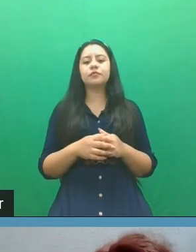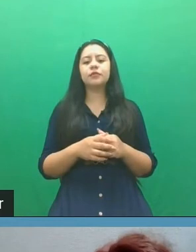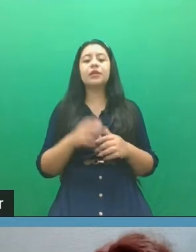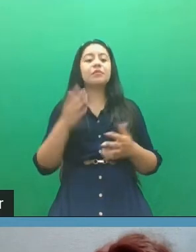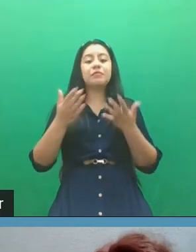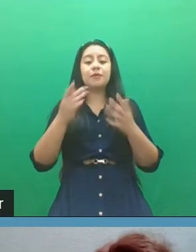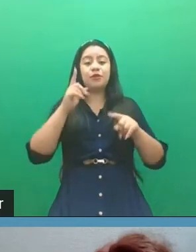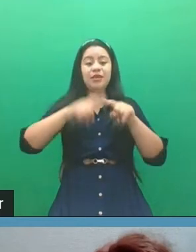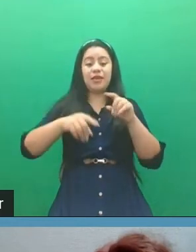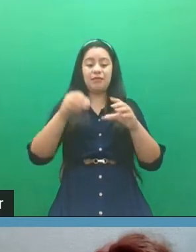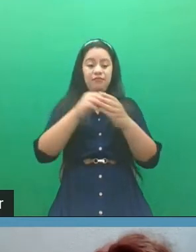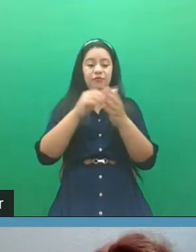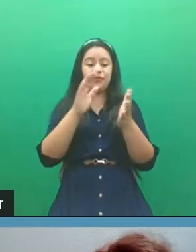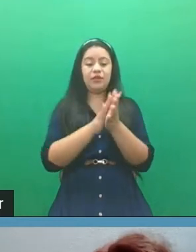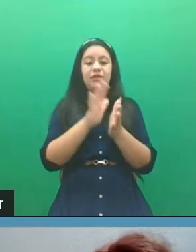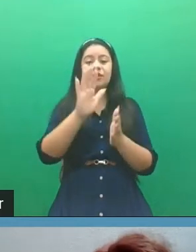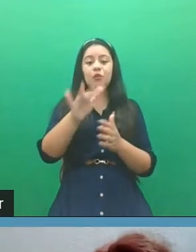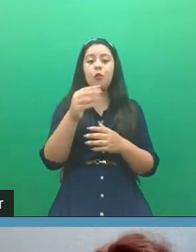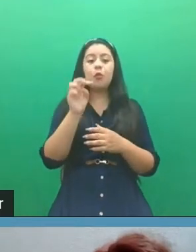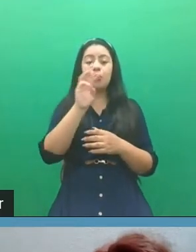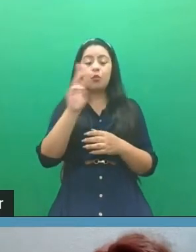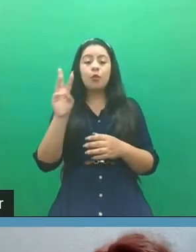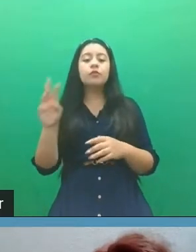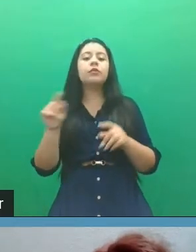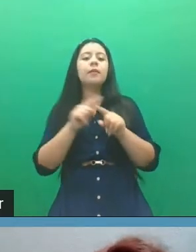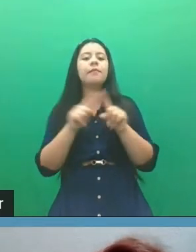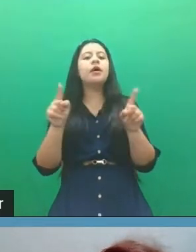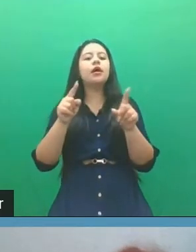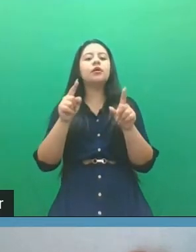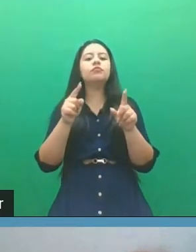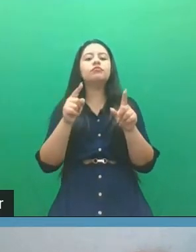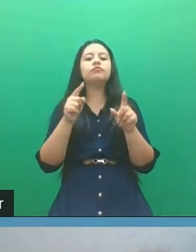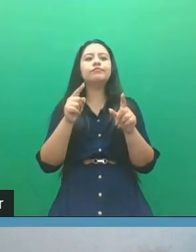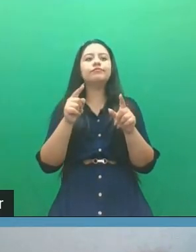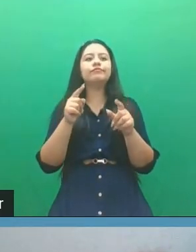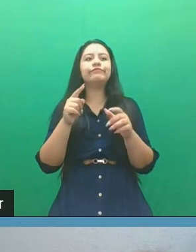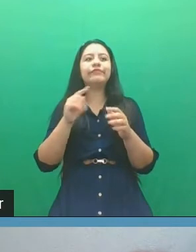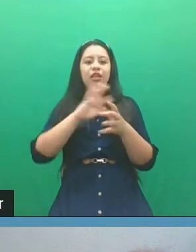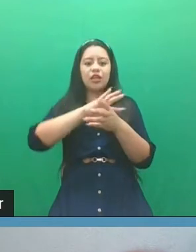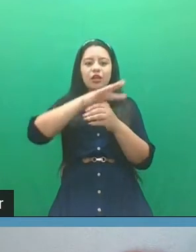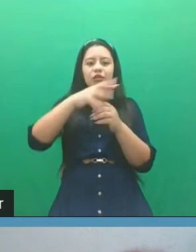controlled vocabulary fields. They surfaced those deliberately because they didn't want people